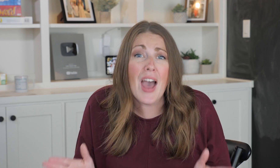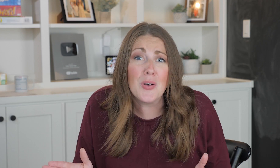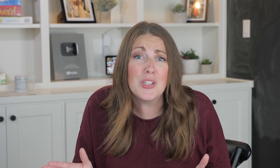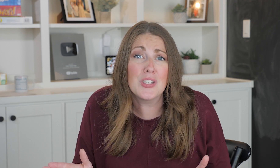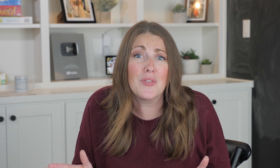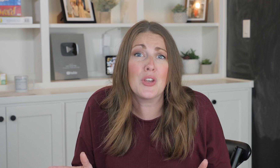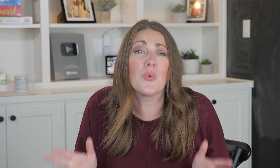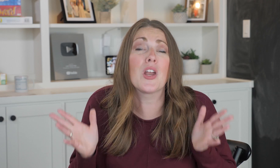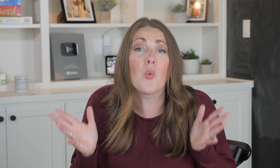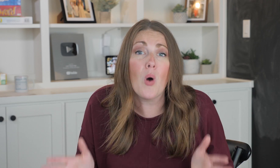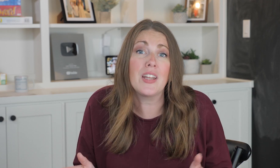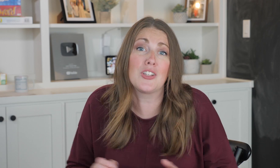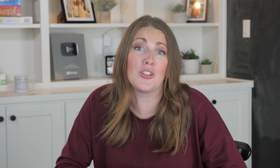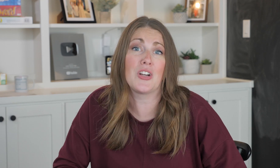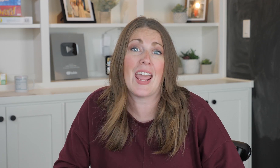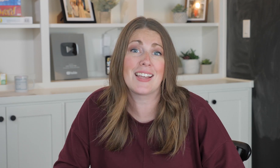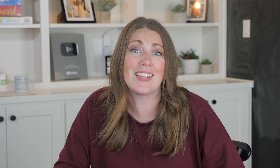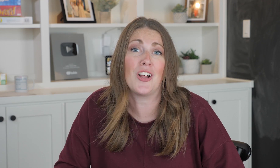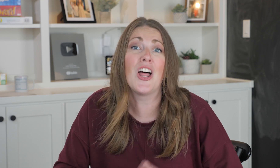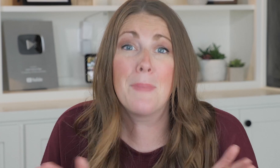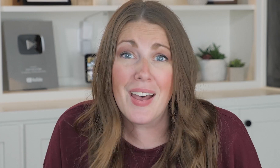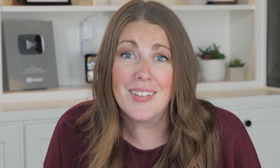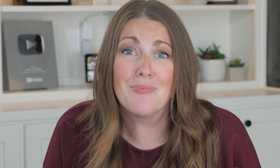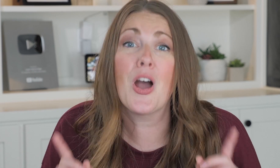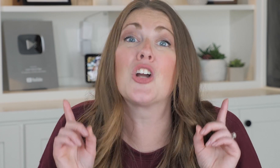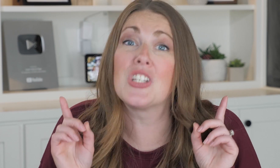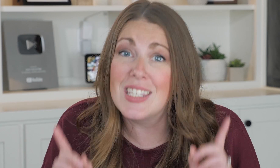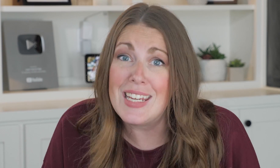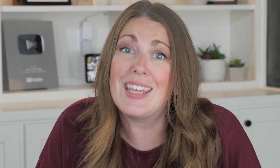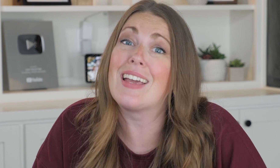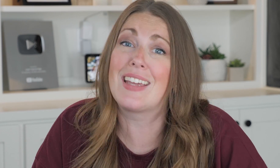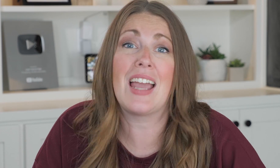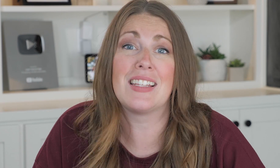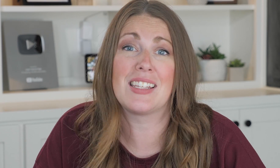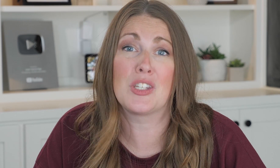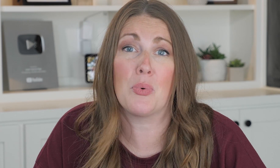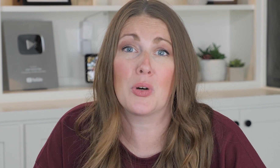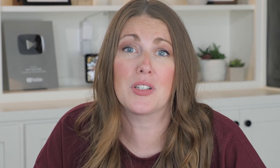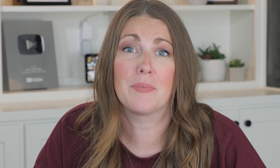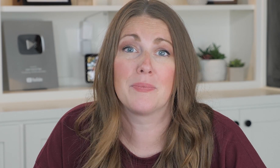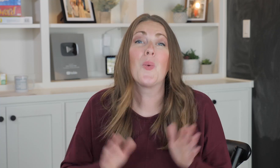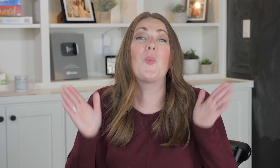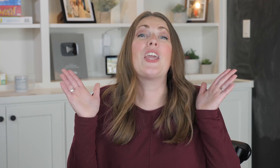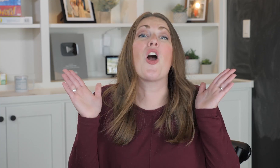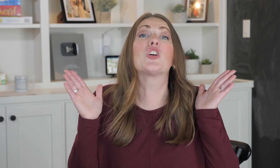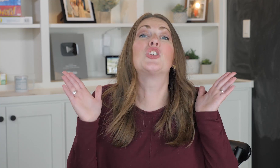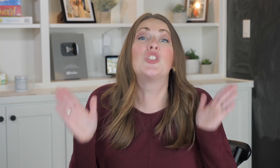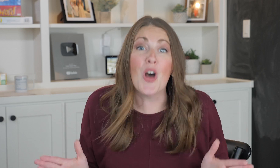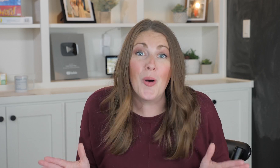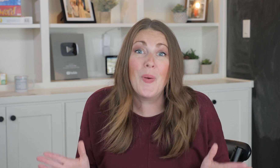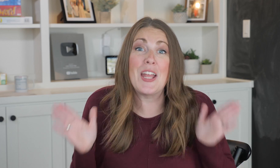thousands of you that are wanting to learn ASL, but are just needing guidance and support. We are so